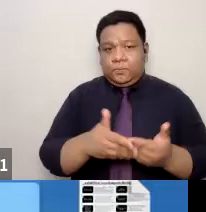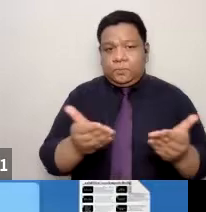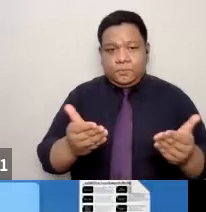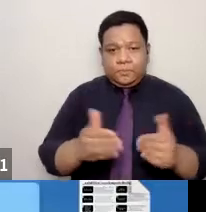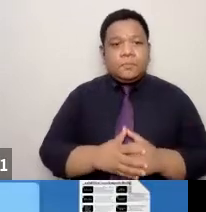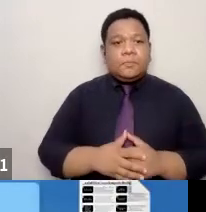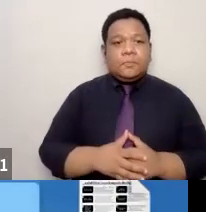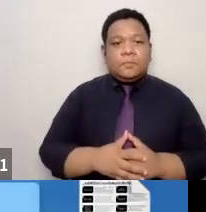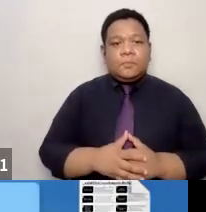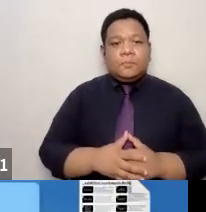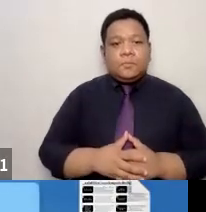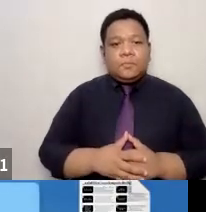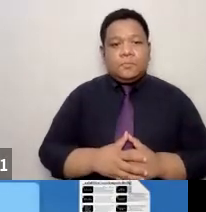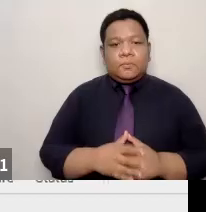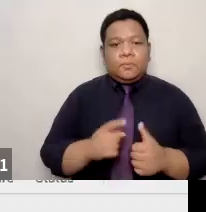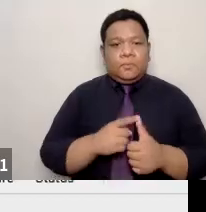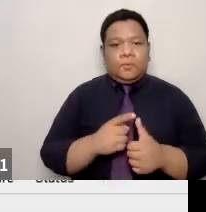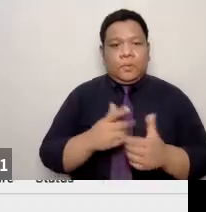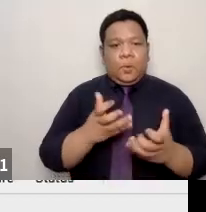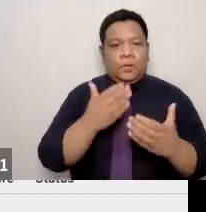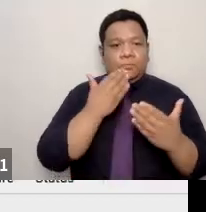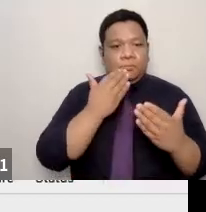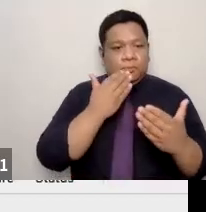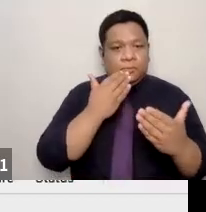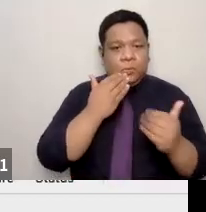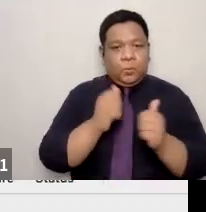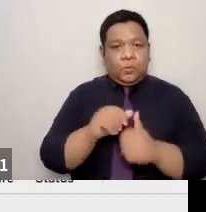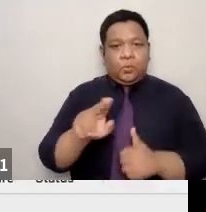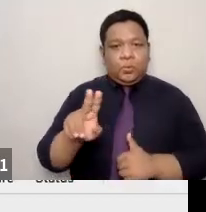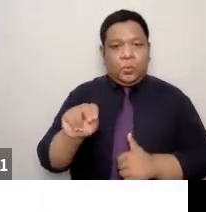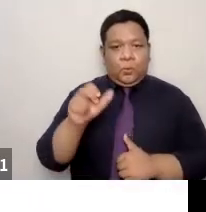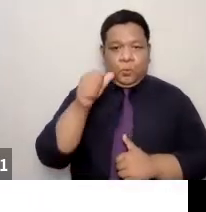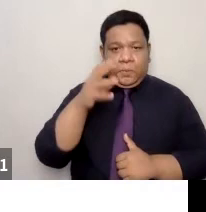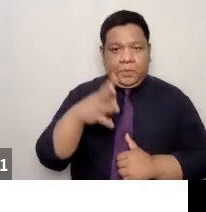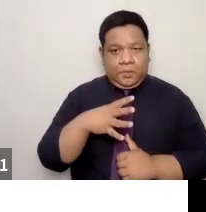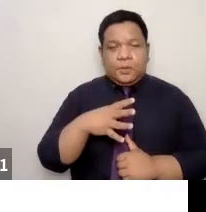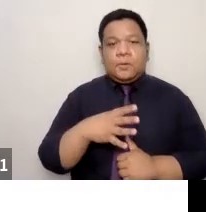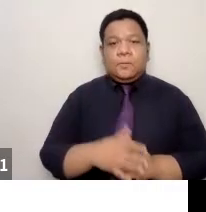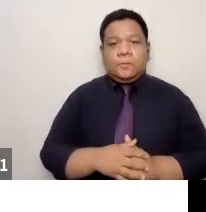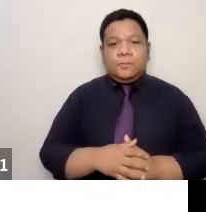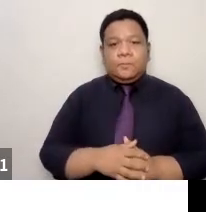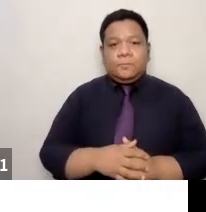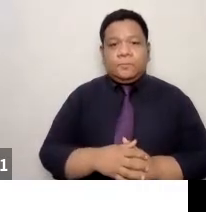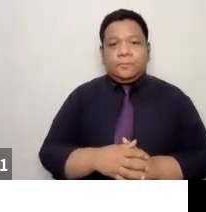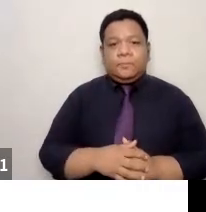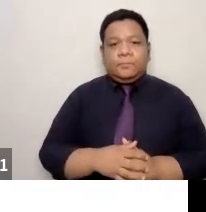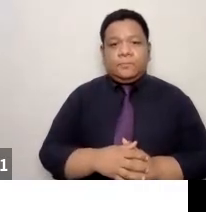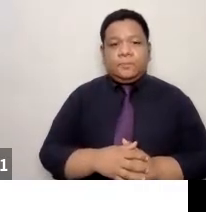First of all, thank you so much to UN Women and I want to ---